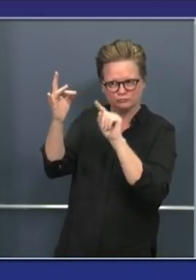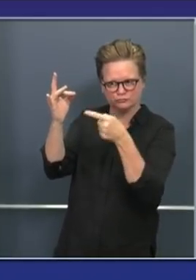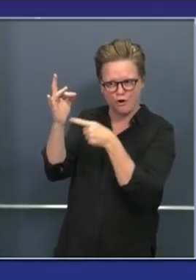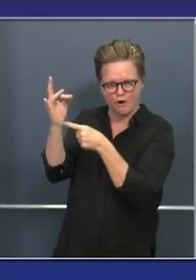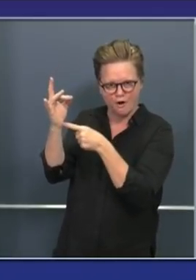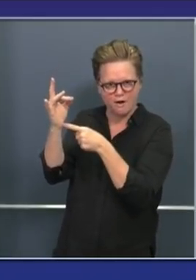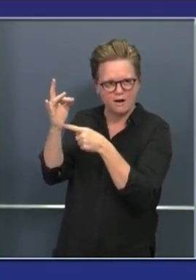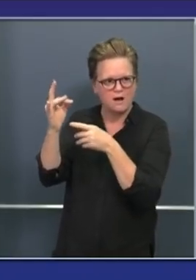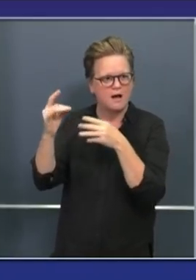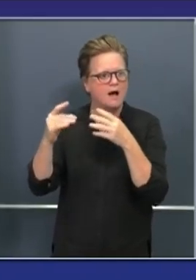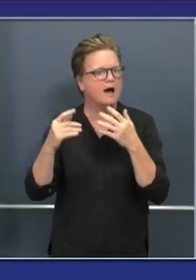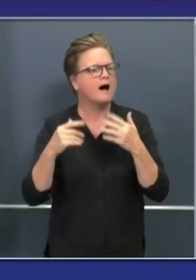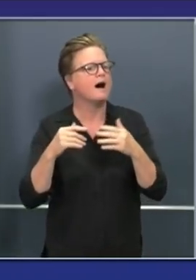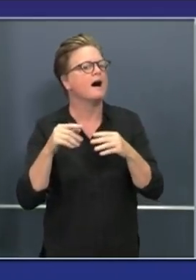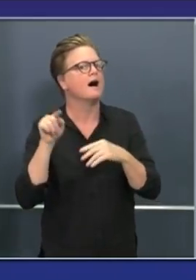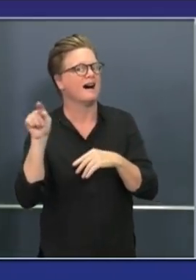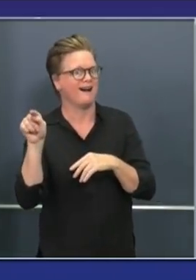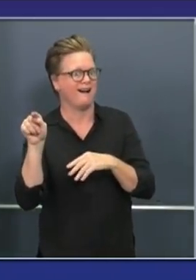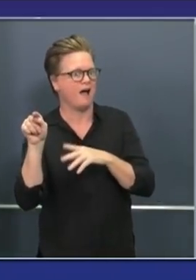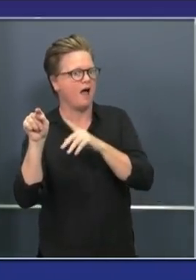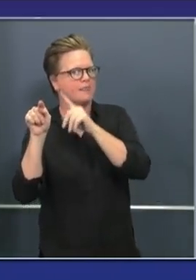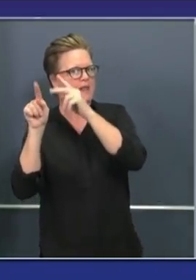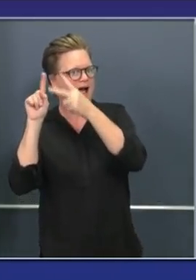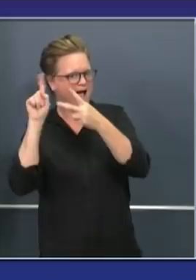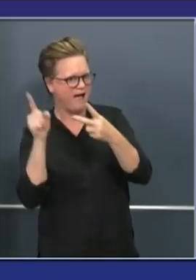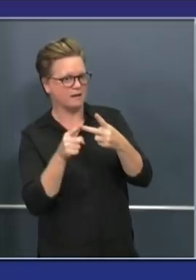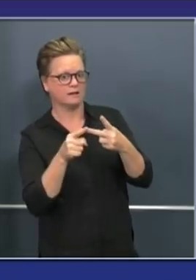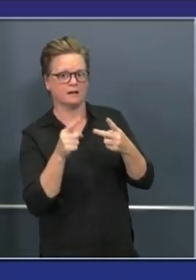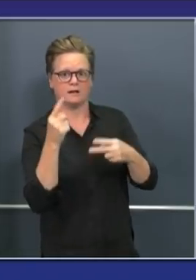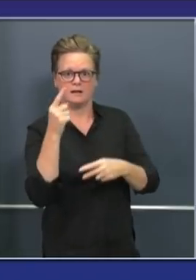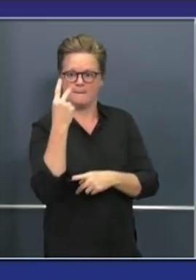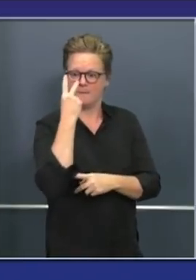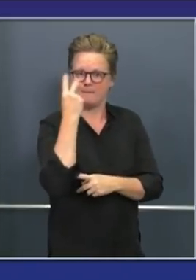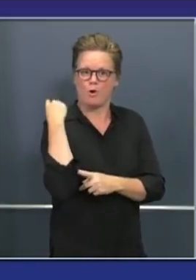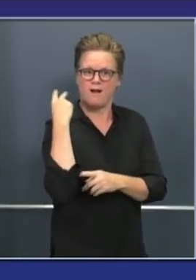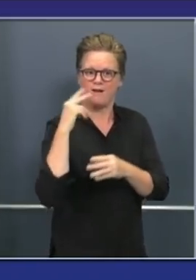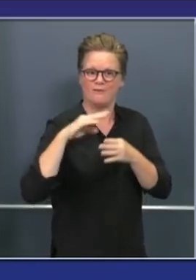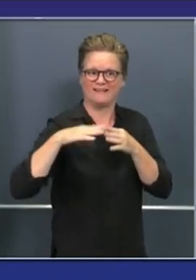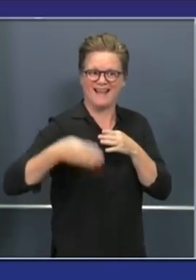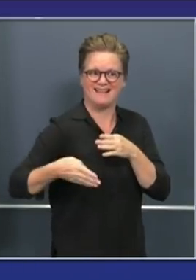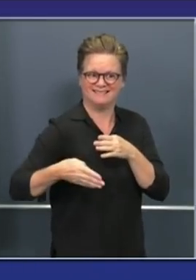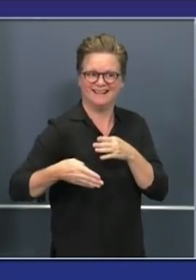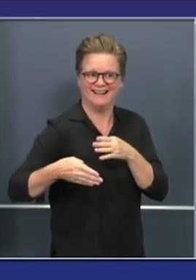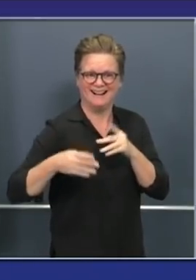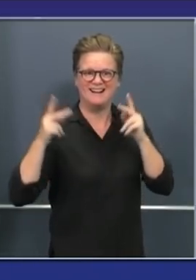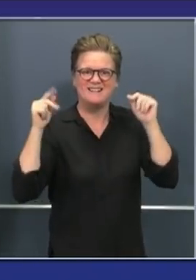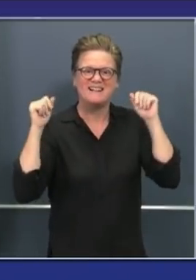DAY, AND YOU CAN SEE AGAIN THE TREND LINE REMAINS REMARKABLY STABLE. AGAIN, OUR EYES ARE WIDE OPEN.